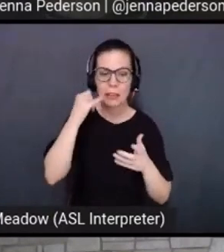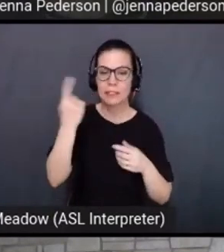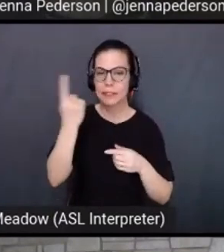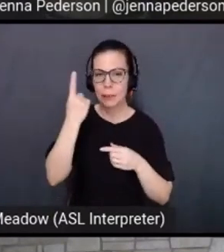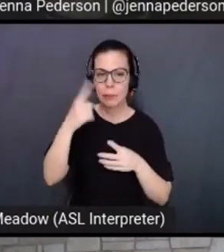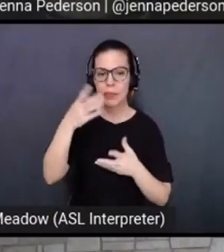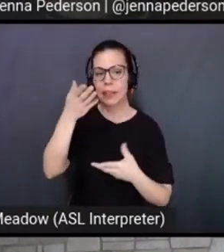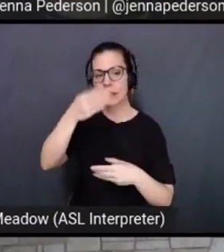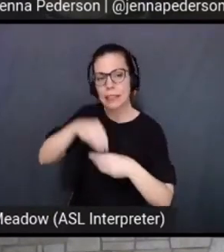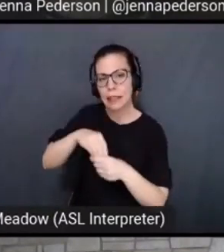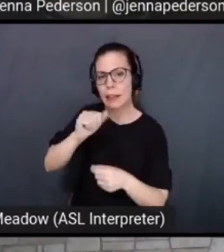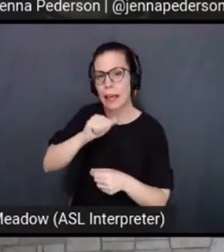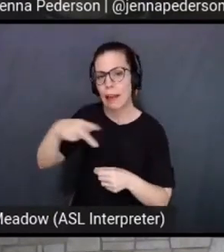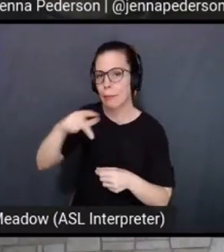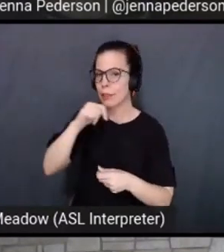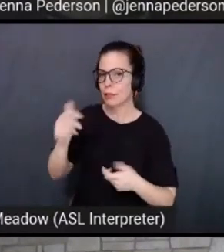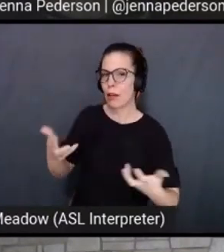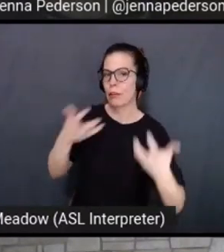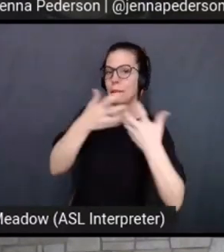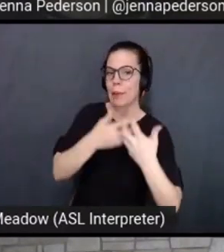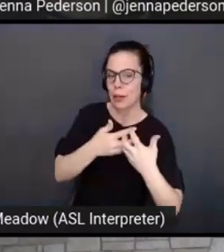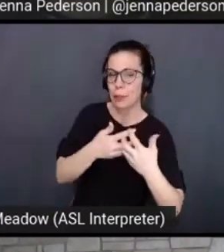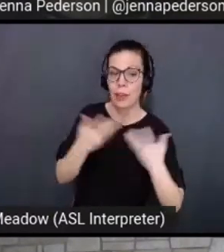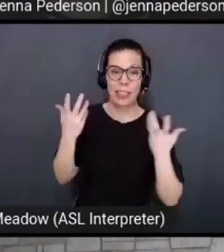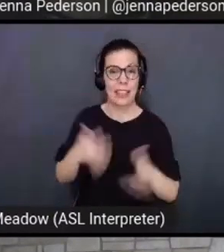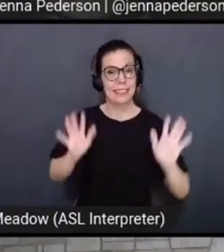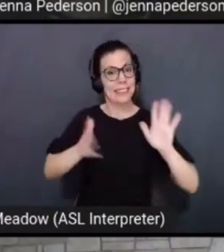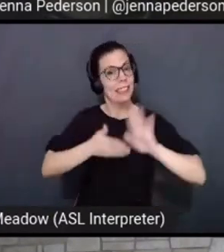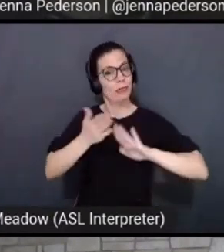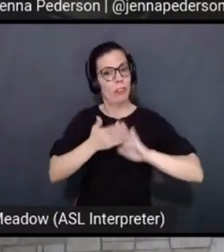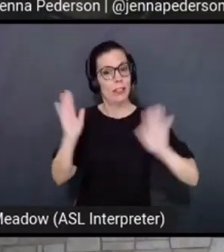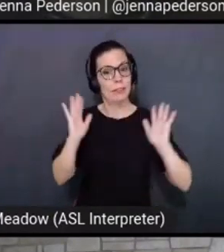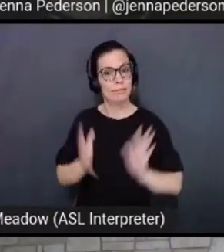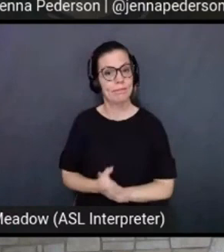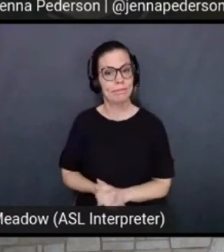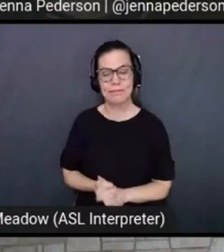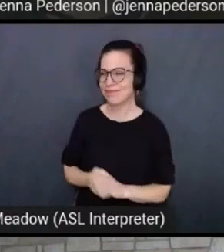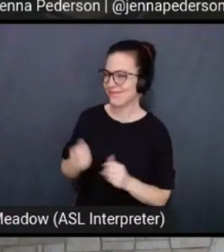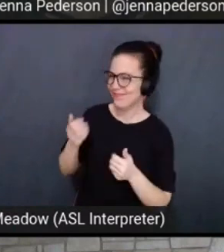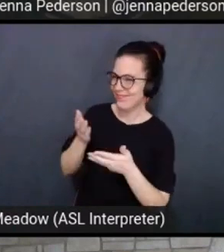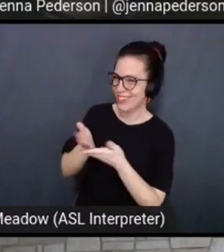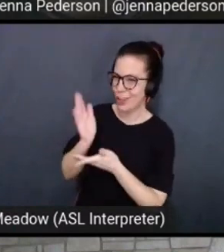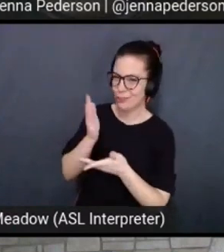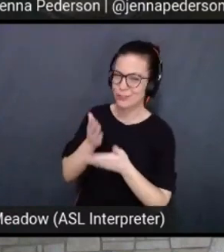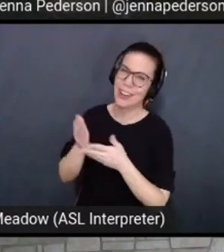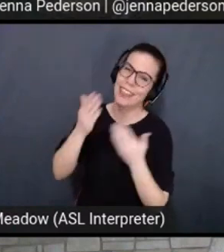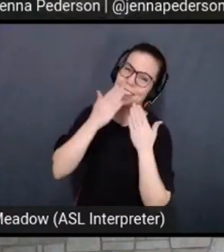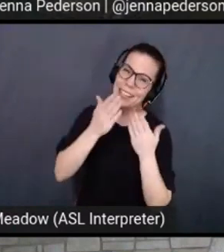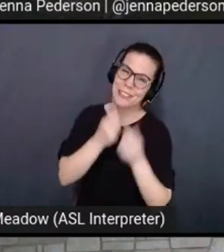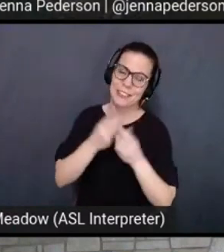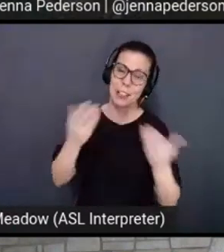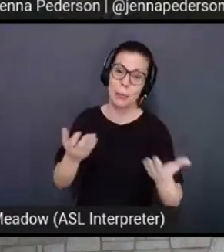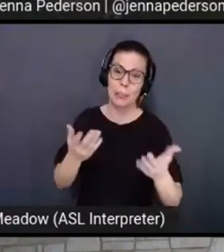which aren't compatible. And that's it you're up and running. All right, well thank you so much for showing us.